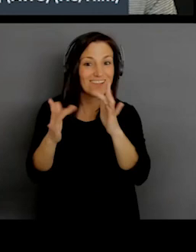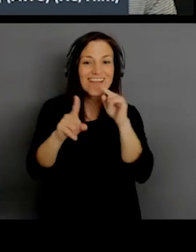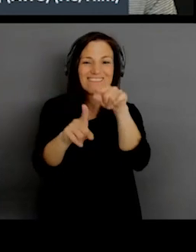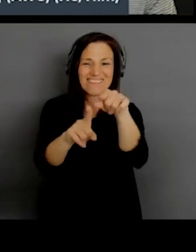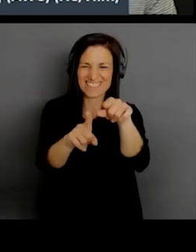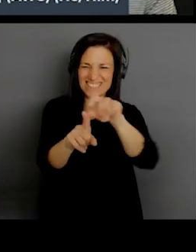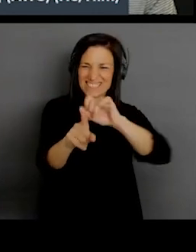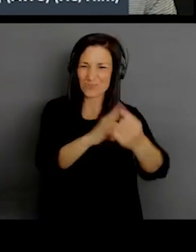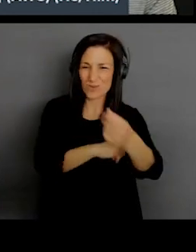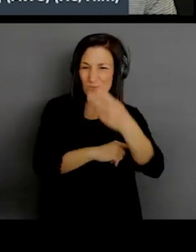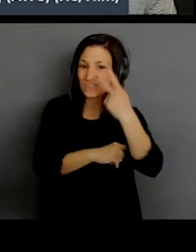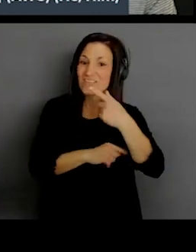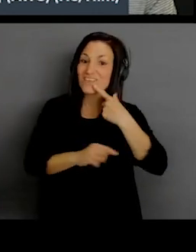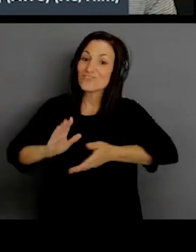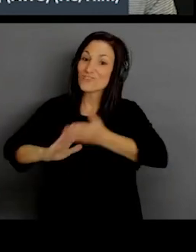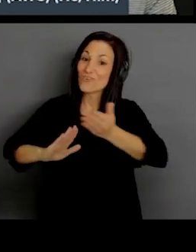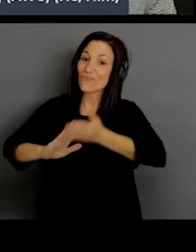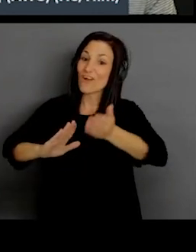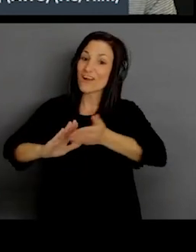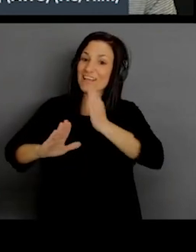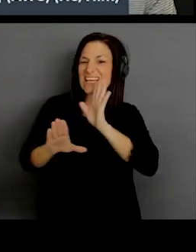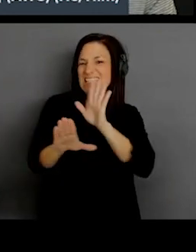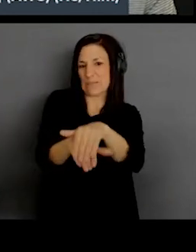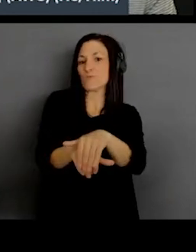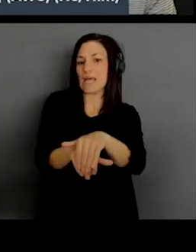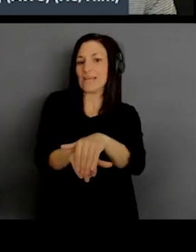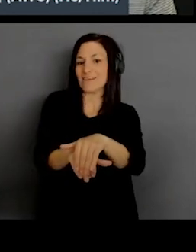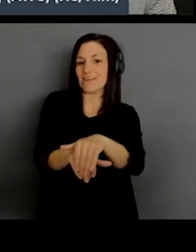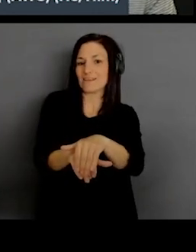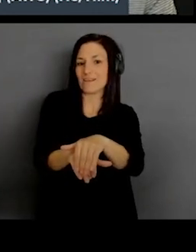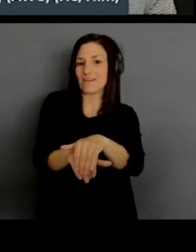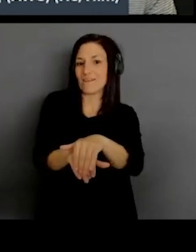is we are running a simulated flash sale, Nike Jordans probably.